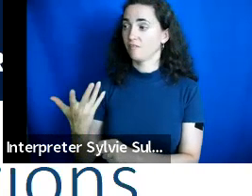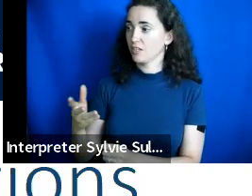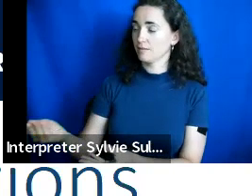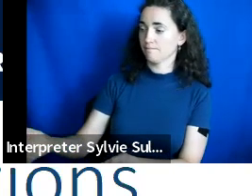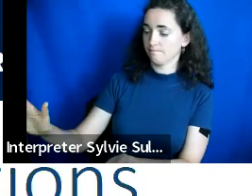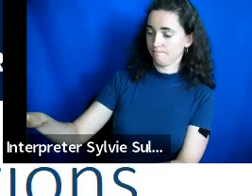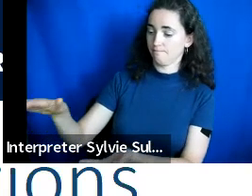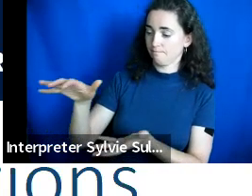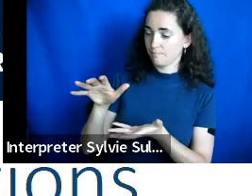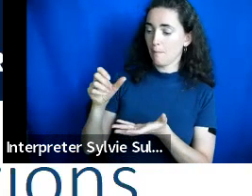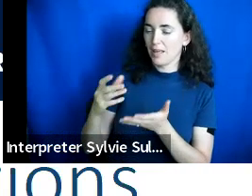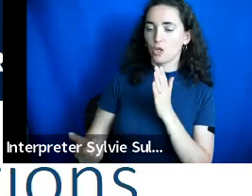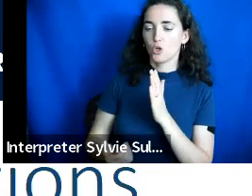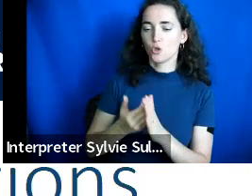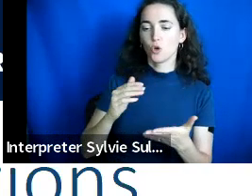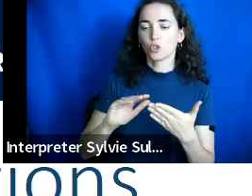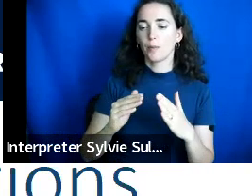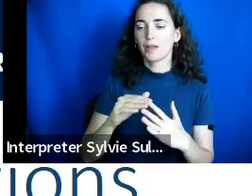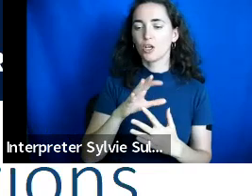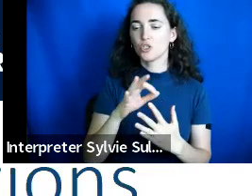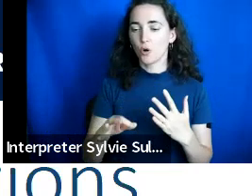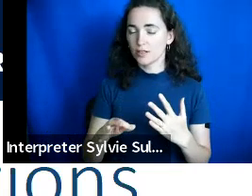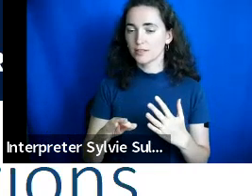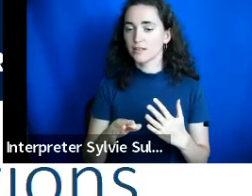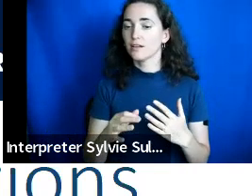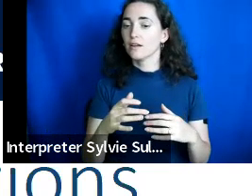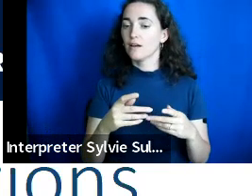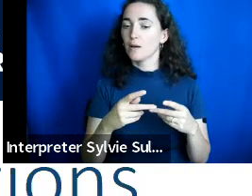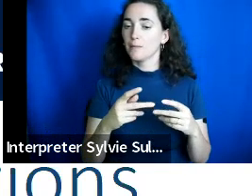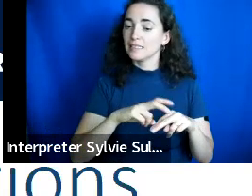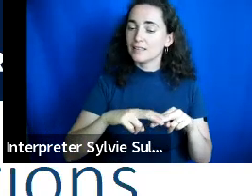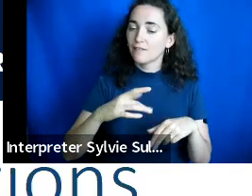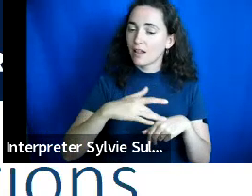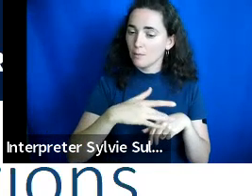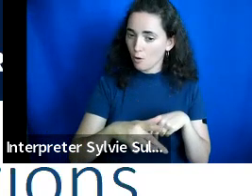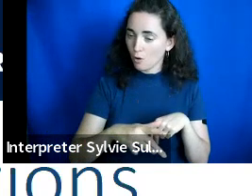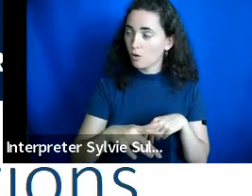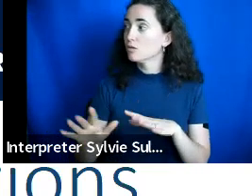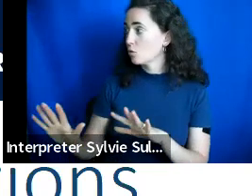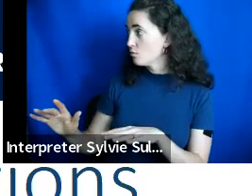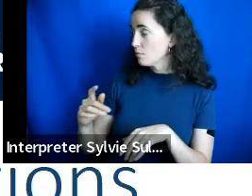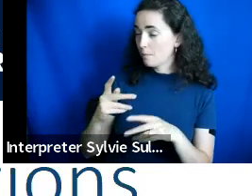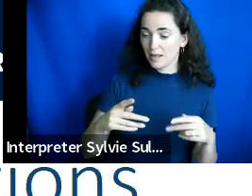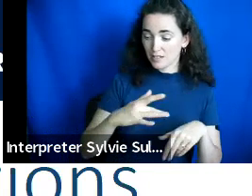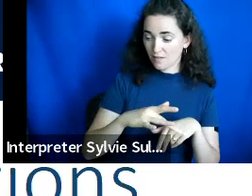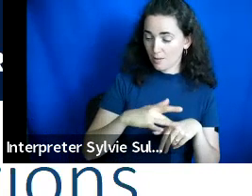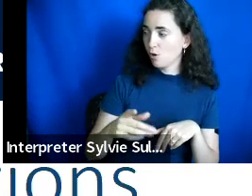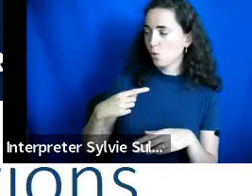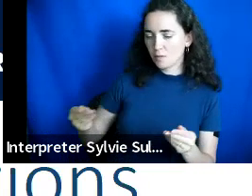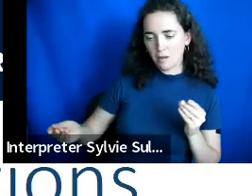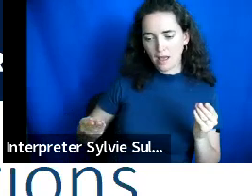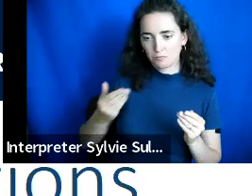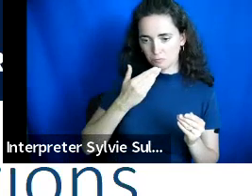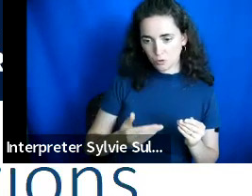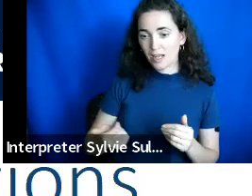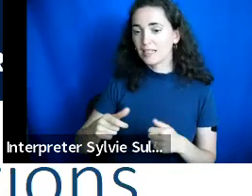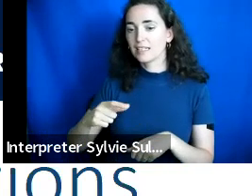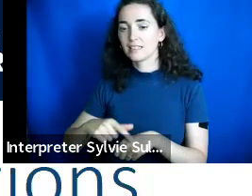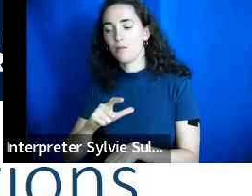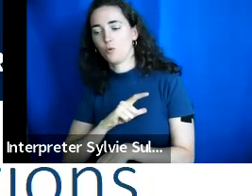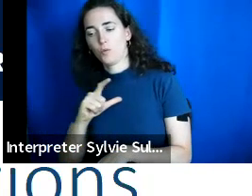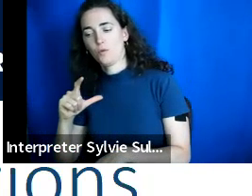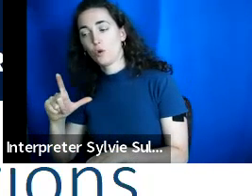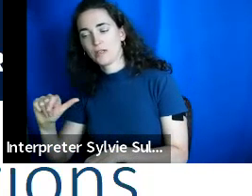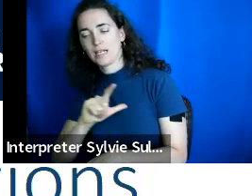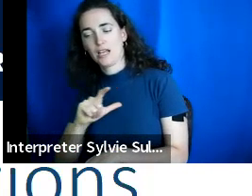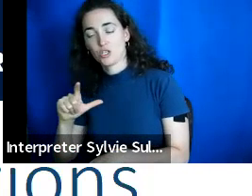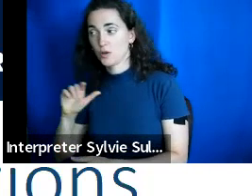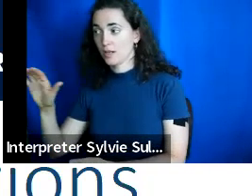A lot of new community choices waiver slots We've been very good stewards of those slots every time the Louisiana Legislature gives us new slots.